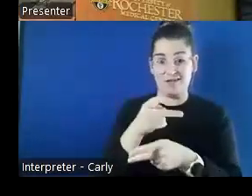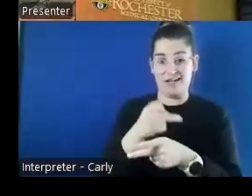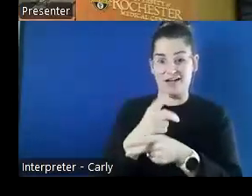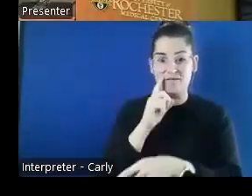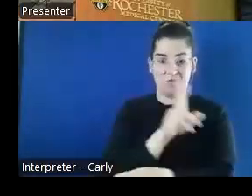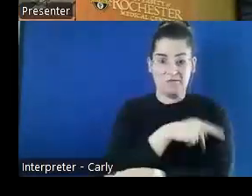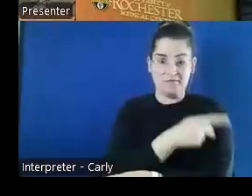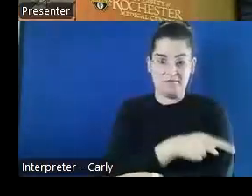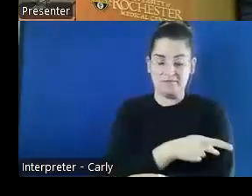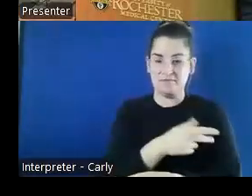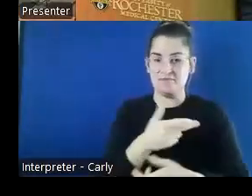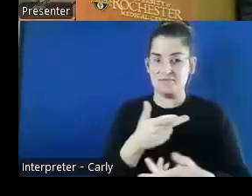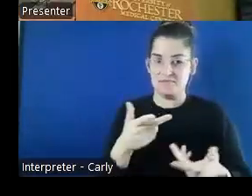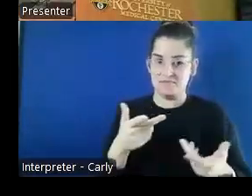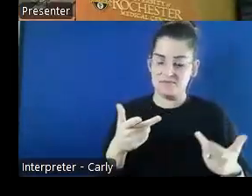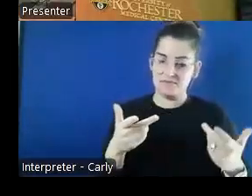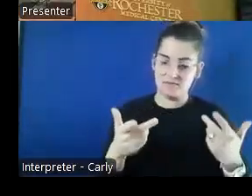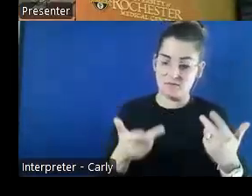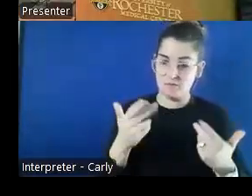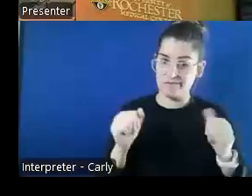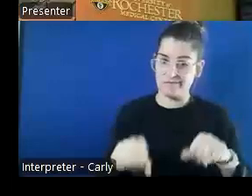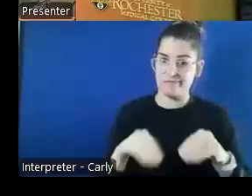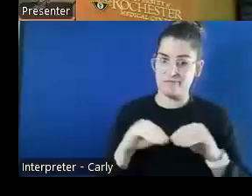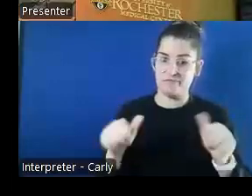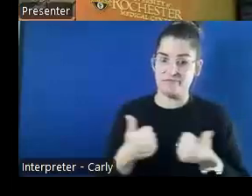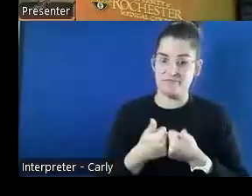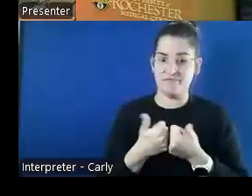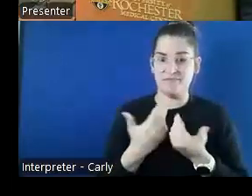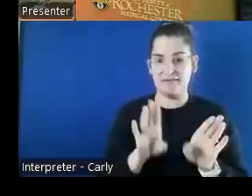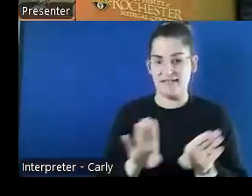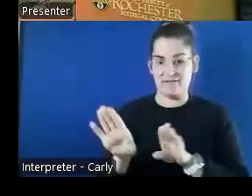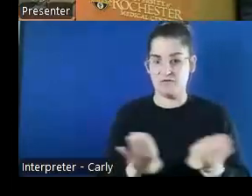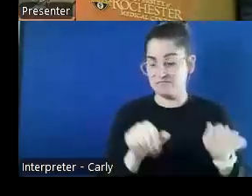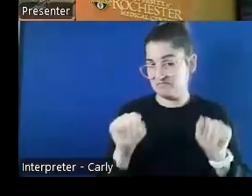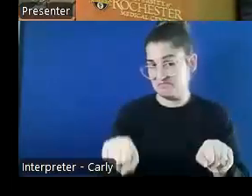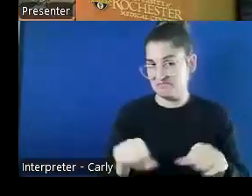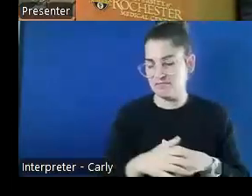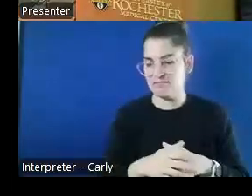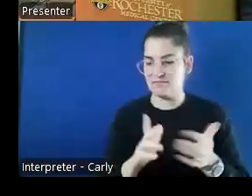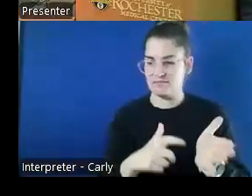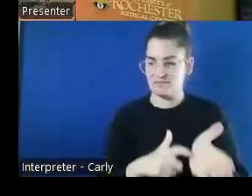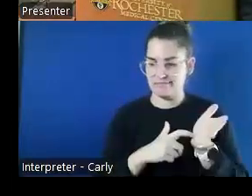more vulnerable who can be more challenging behaviorally um and require that kind of um